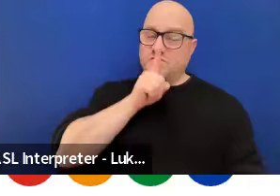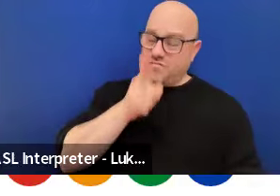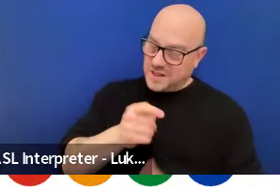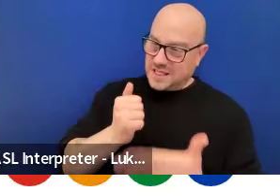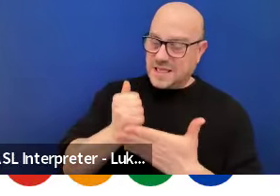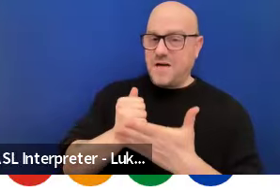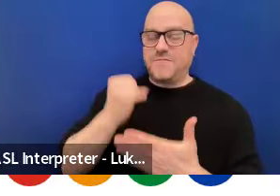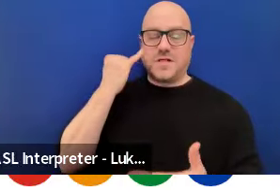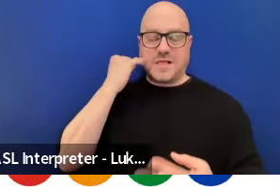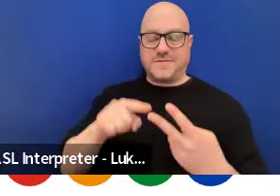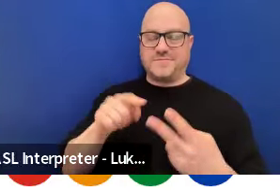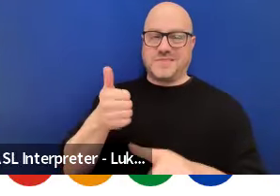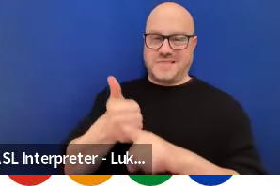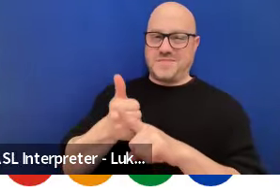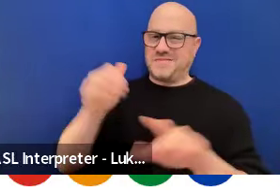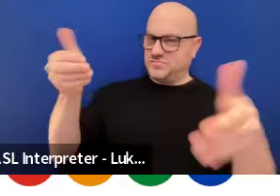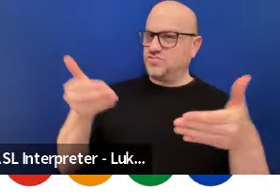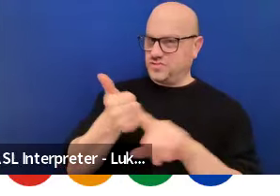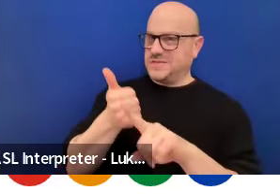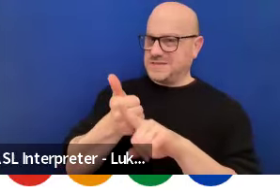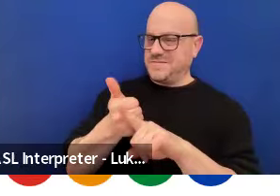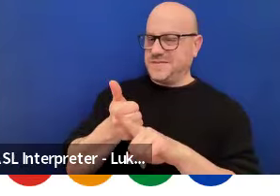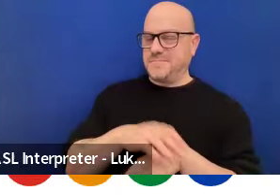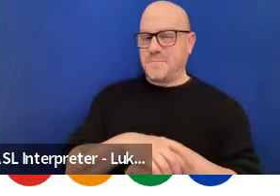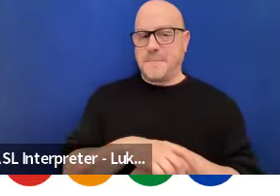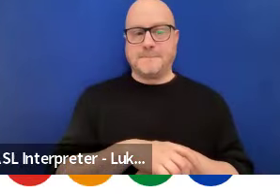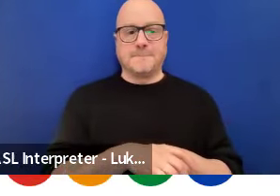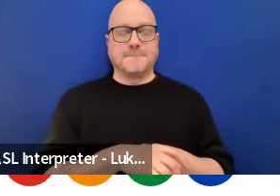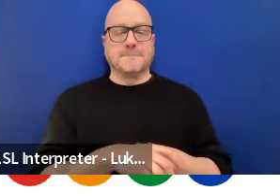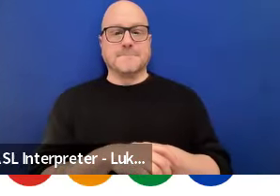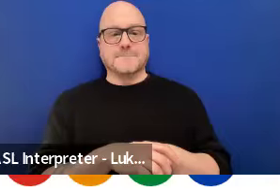VOICES. IT WOULD BE VERY HELPFUL IF THEY WOULD JUST REMEMBER TO INTRODUCE